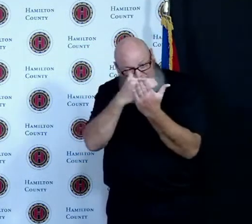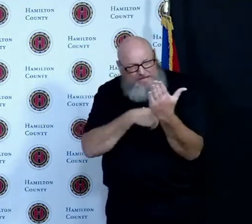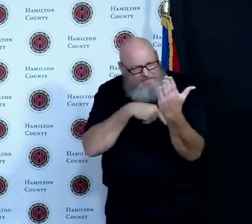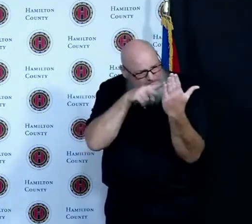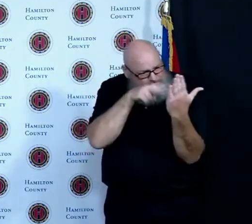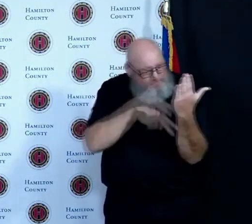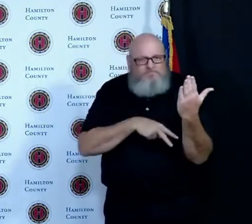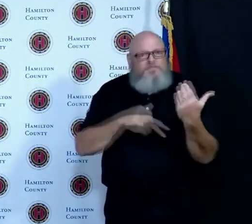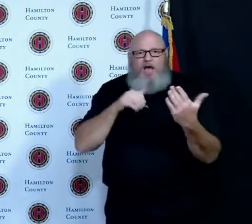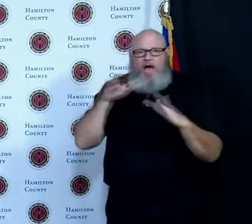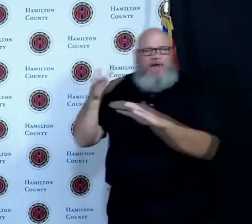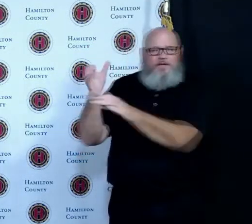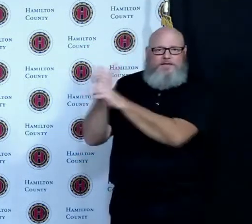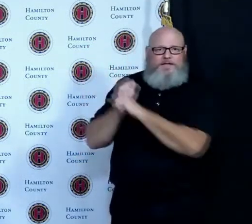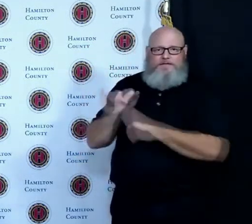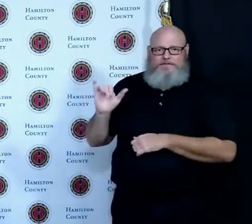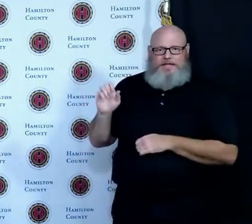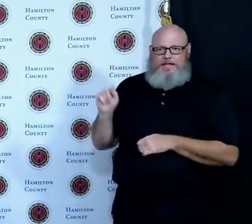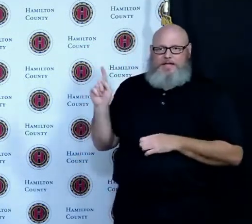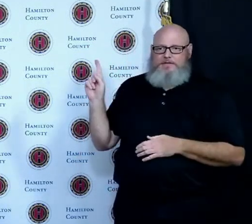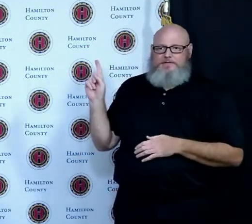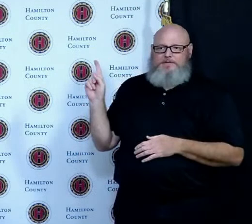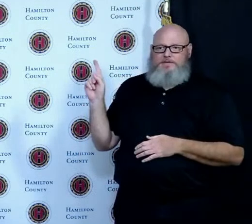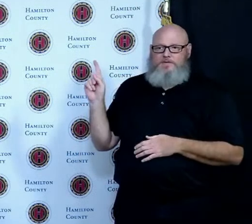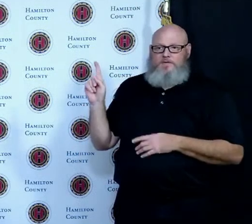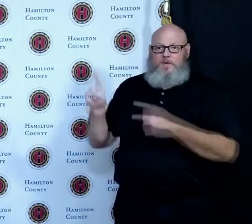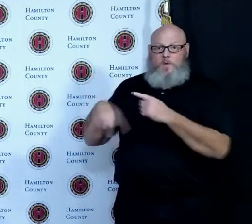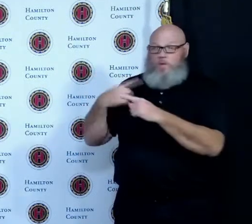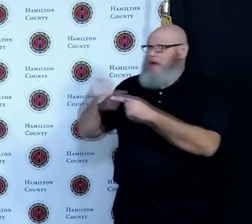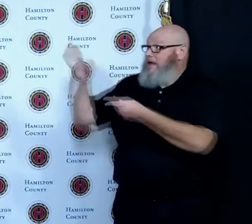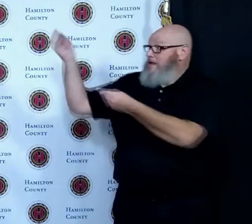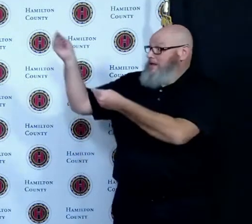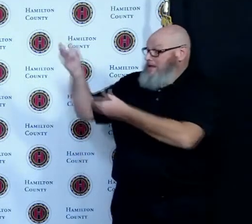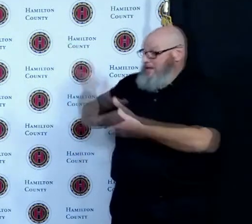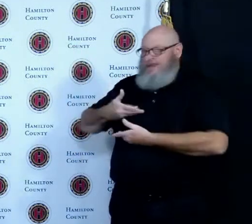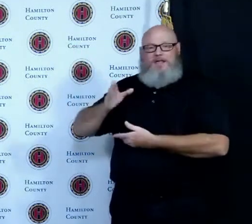will put it up on our website but ultimately we will follow the state's plan for prioritization